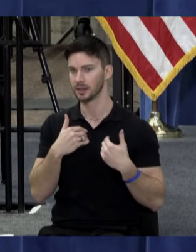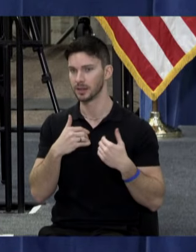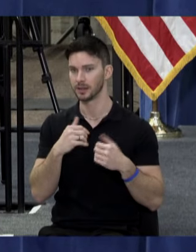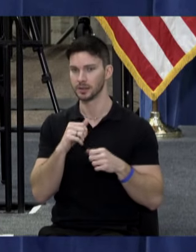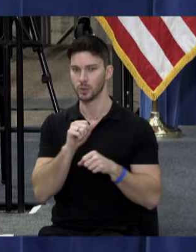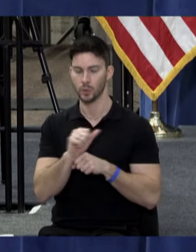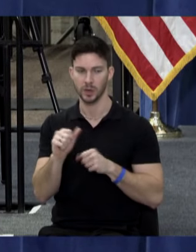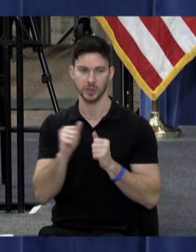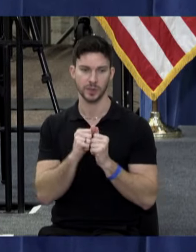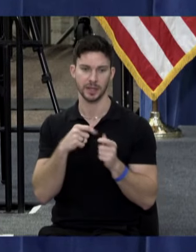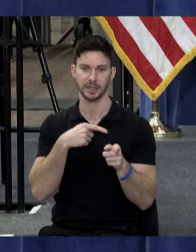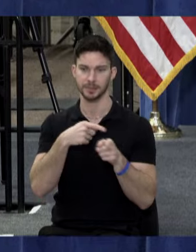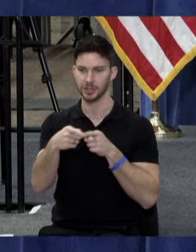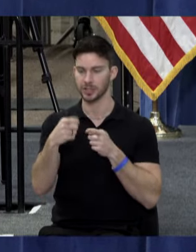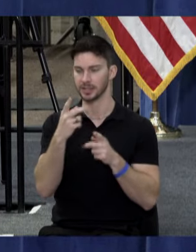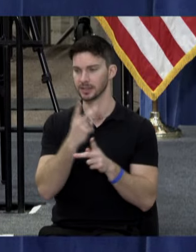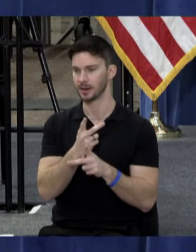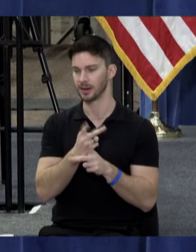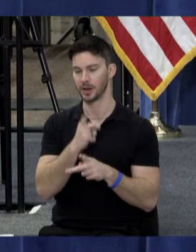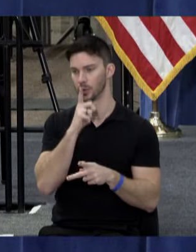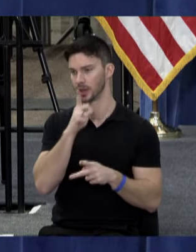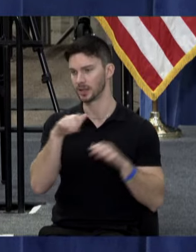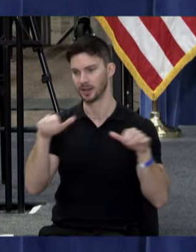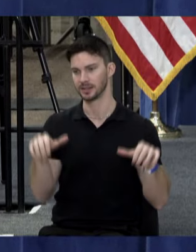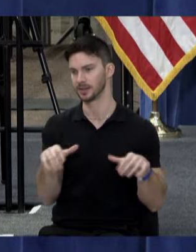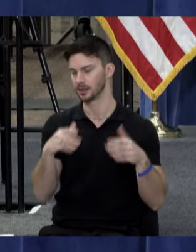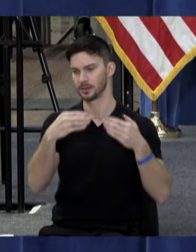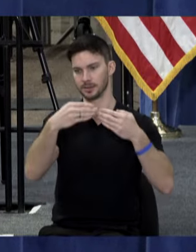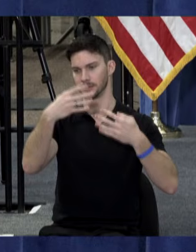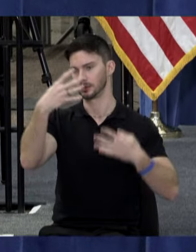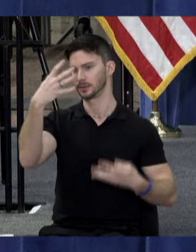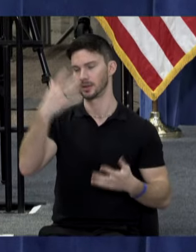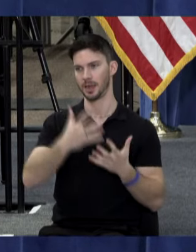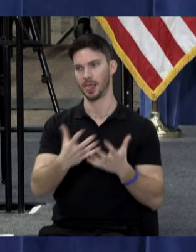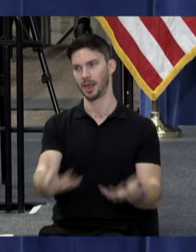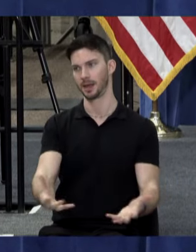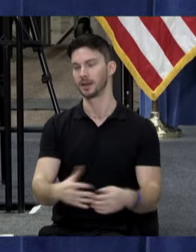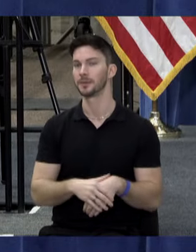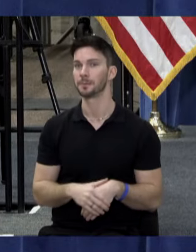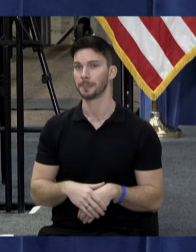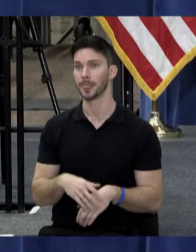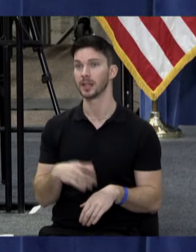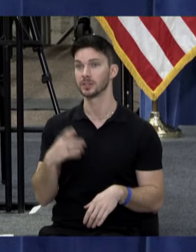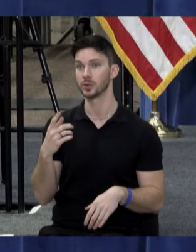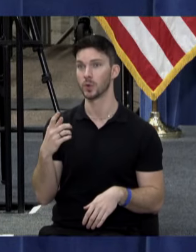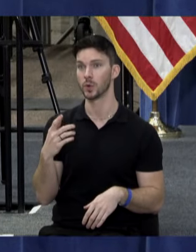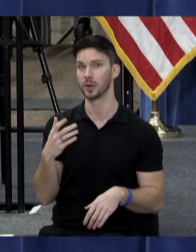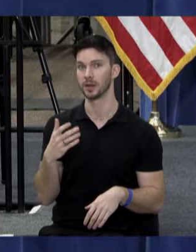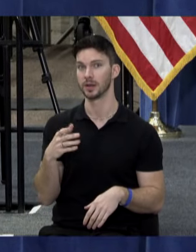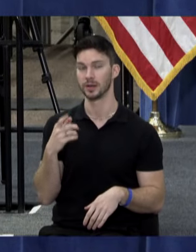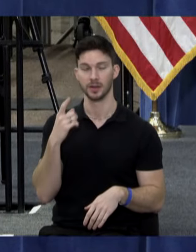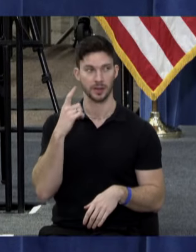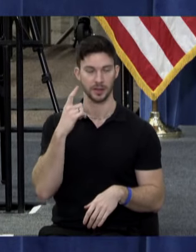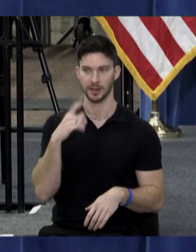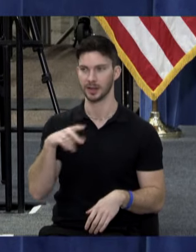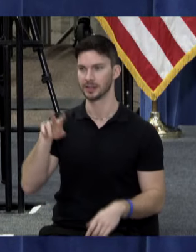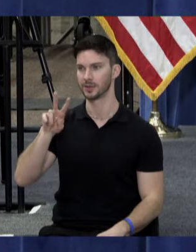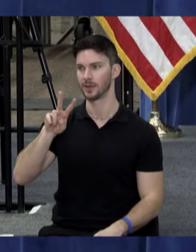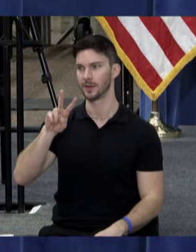And I mean he really -- he does a lot. And the one thing I will say, thanks to Bay Aging [phonetic], and it's called veterans directed care,